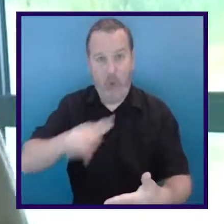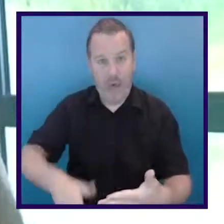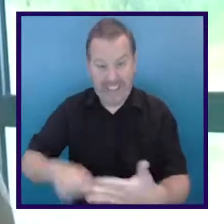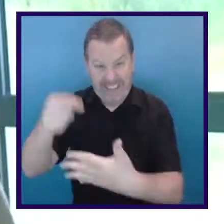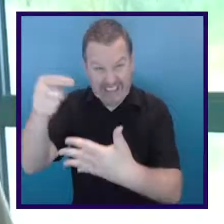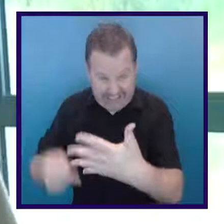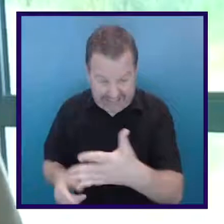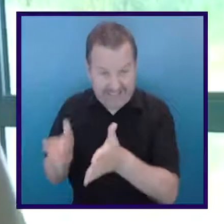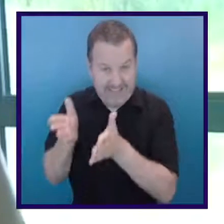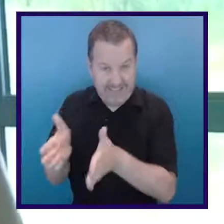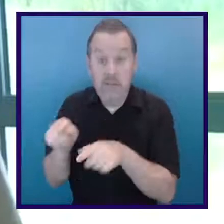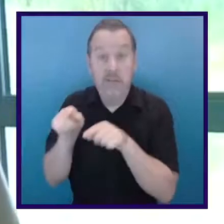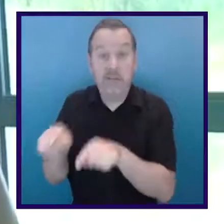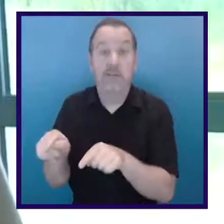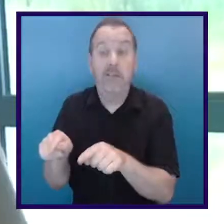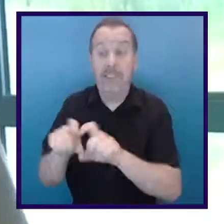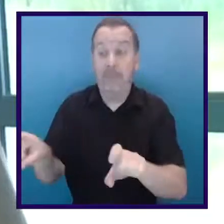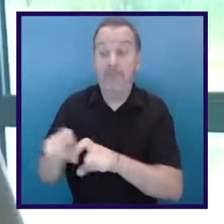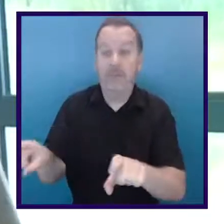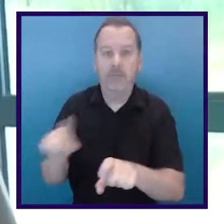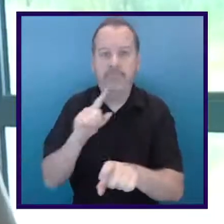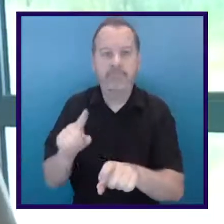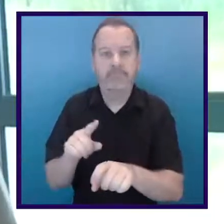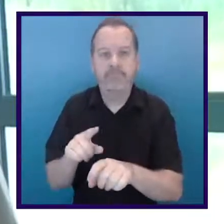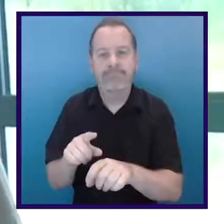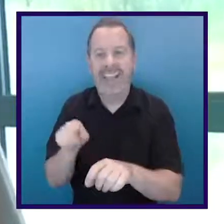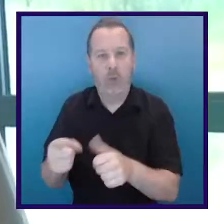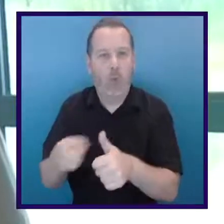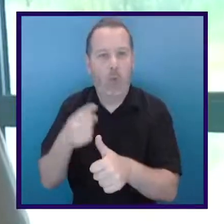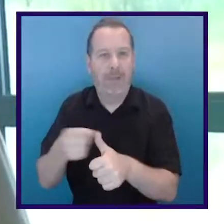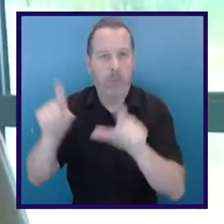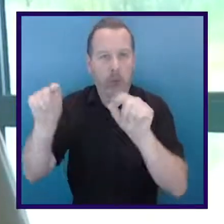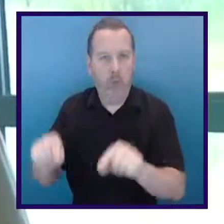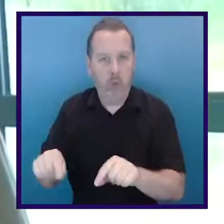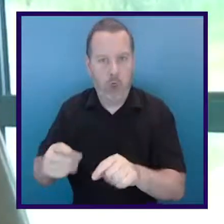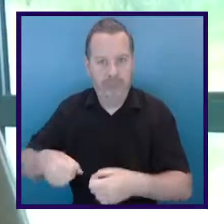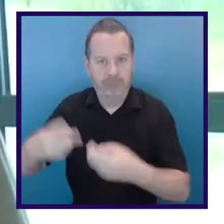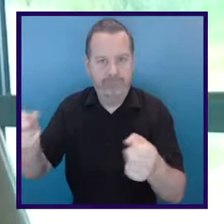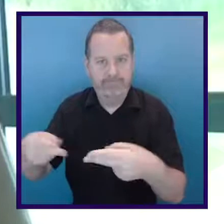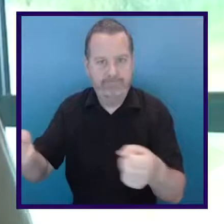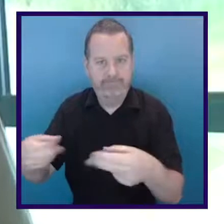This is computer-generated so apologies in advance if there are any translation mistakes.